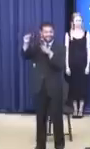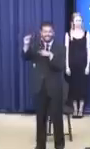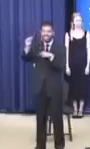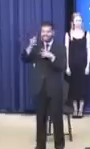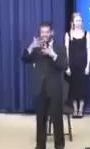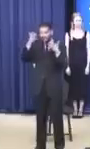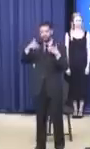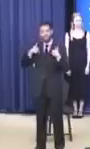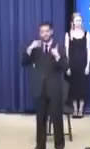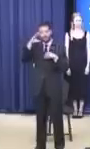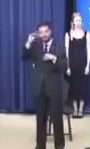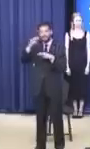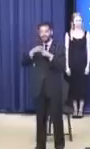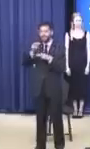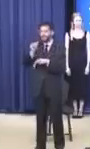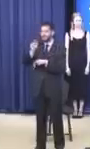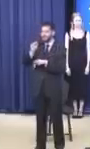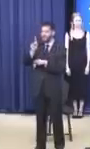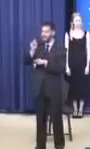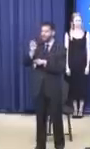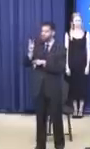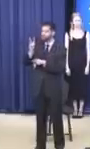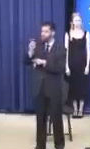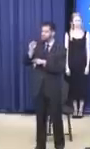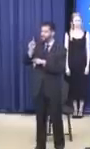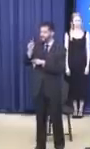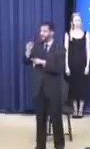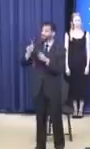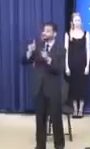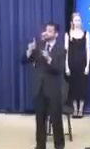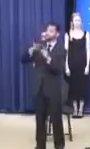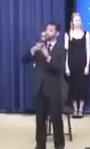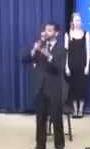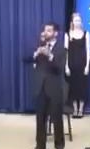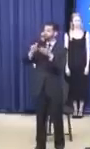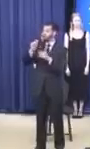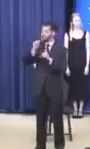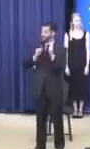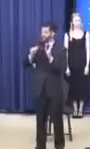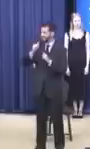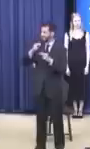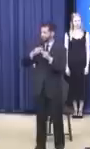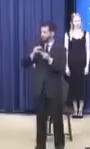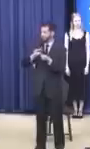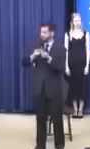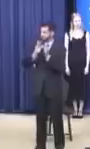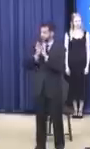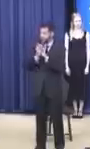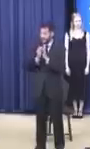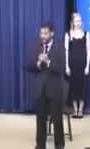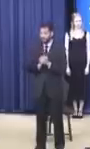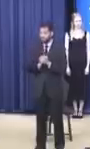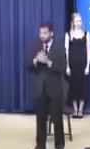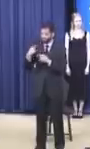First penned a play, titled ‘Spring Awakening’. All these years later, it remains one of the most scabrous